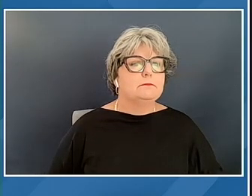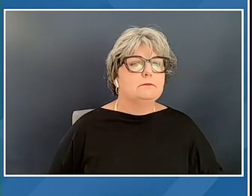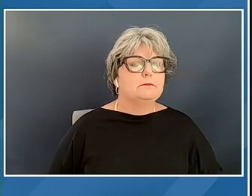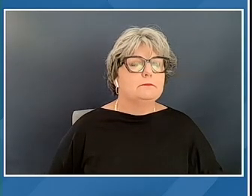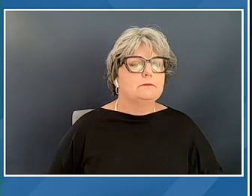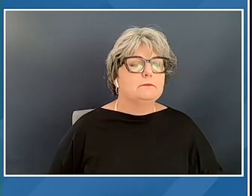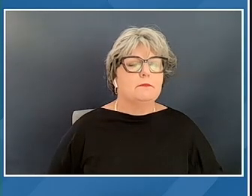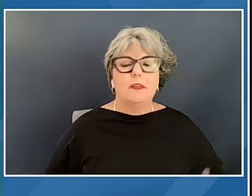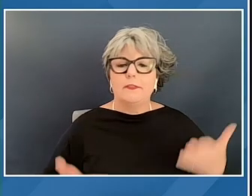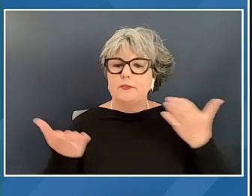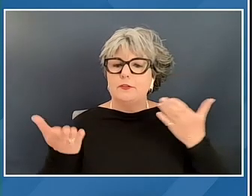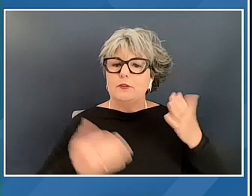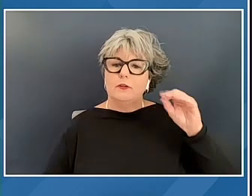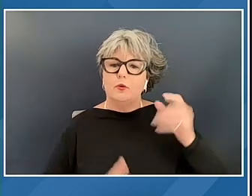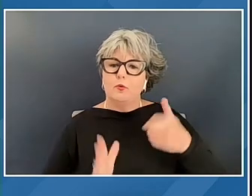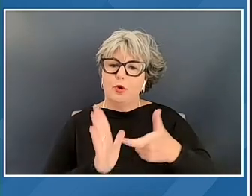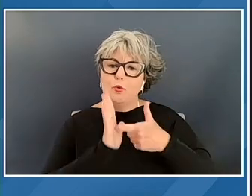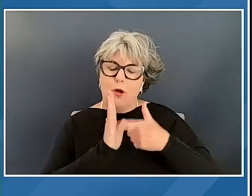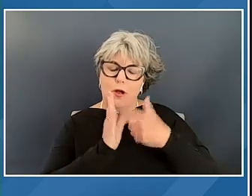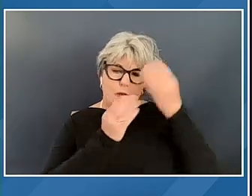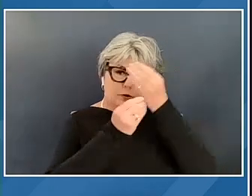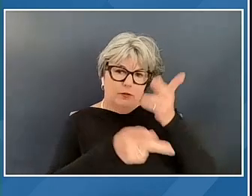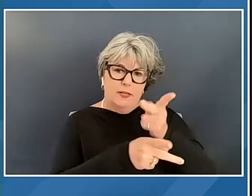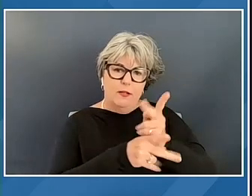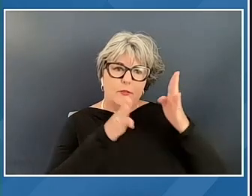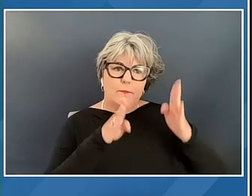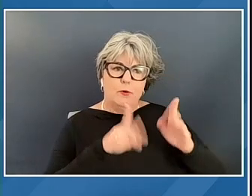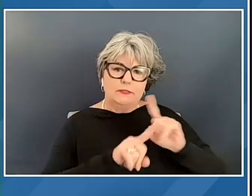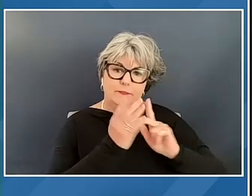borrowers different programs that they are eligible for?